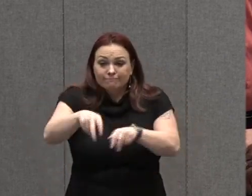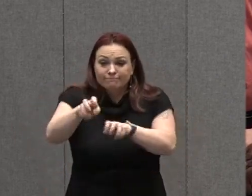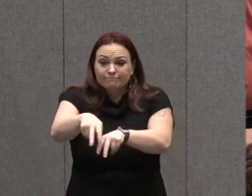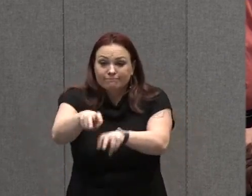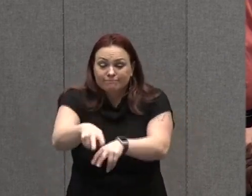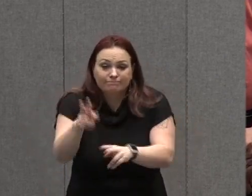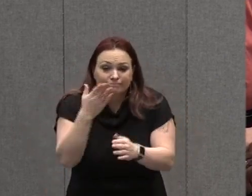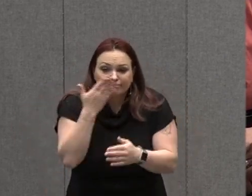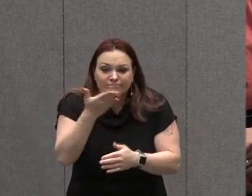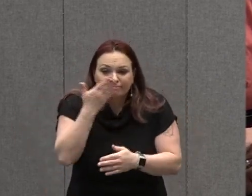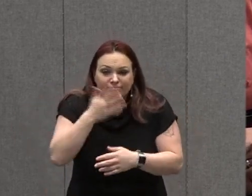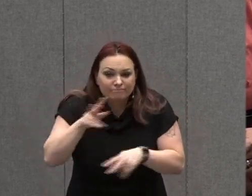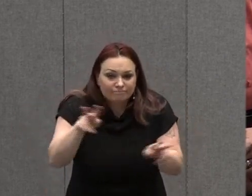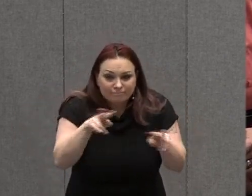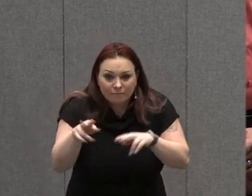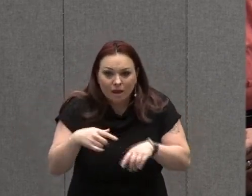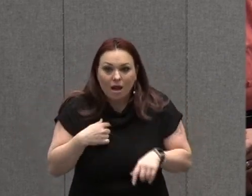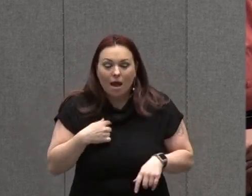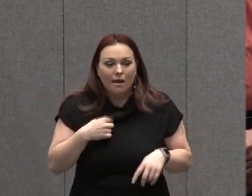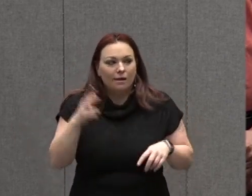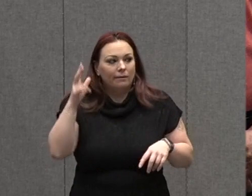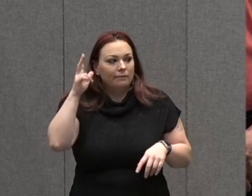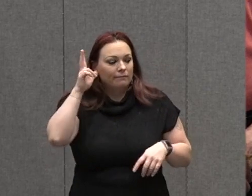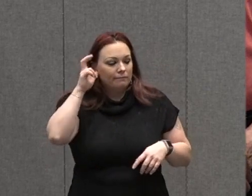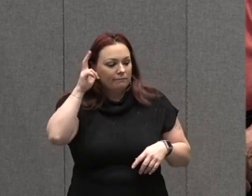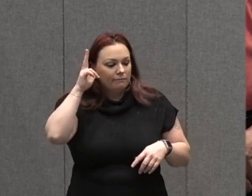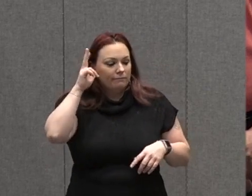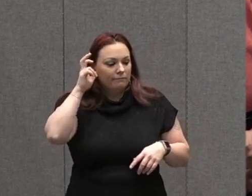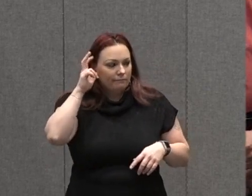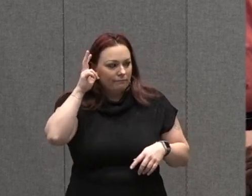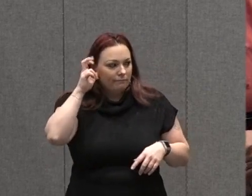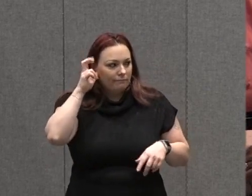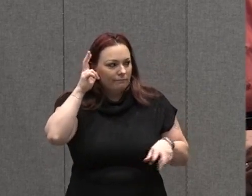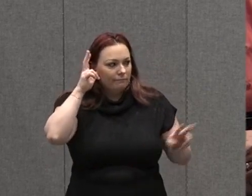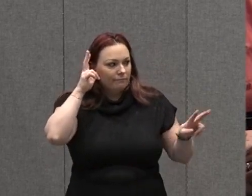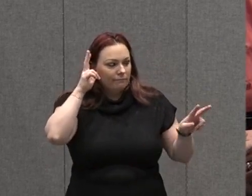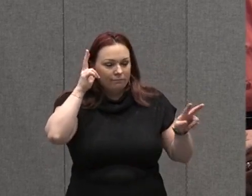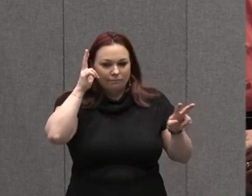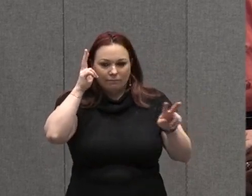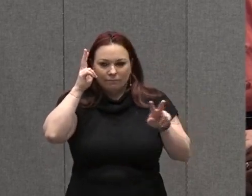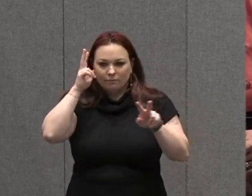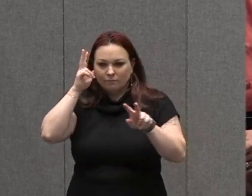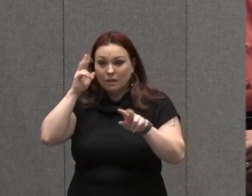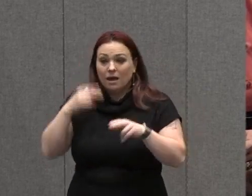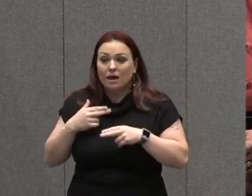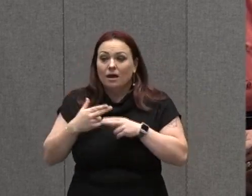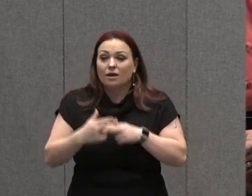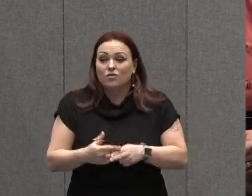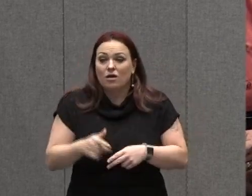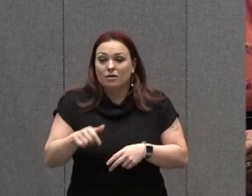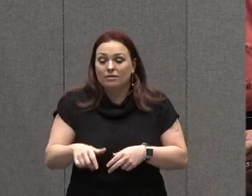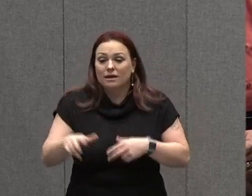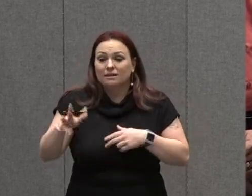I keep still and listen. I call this a listening walk.